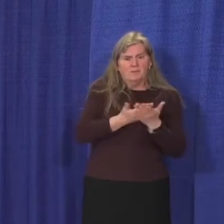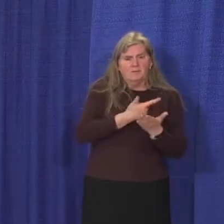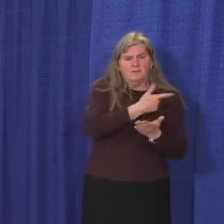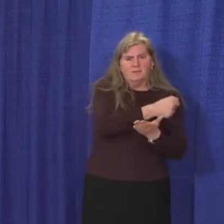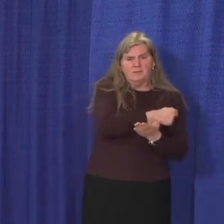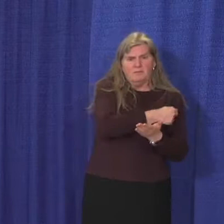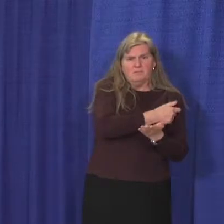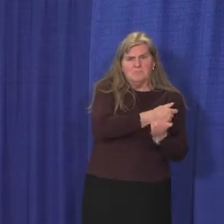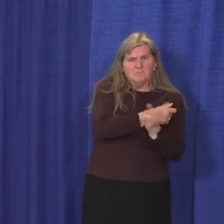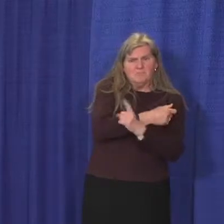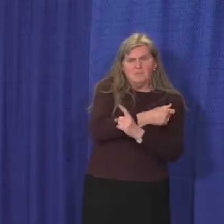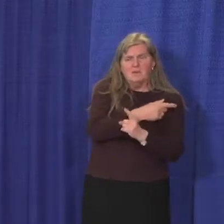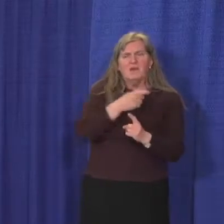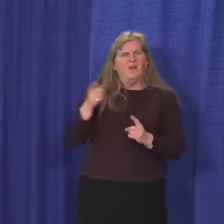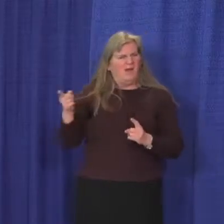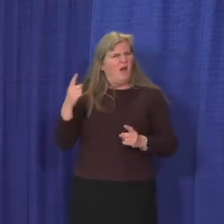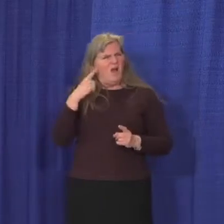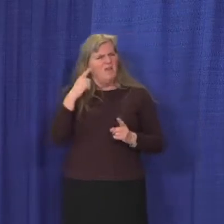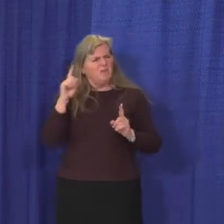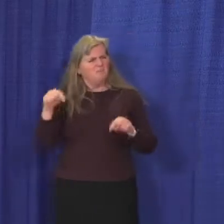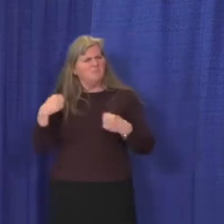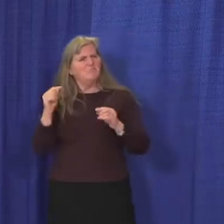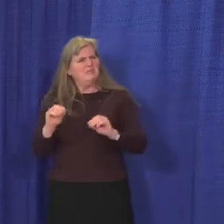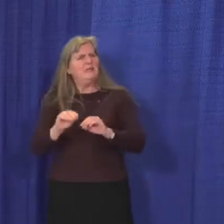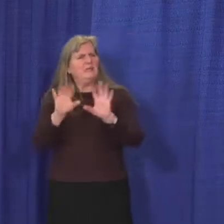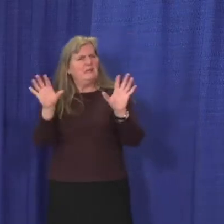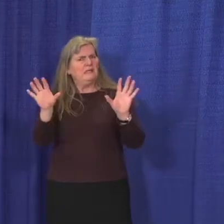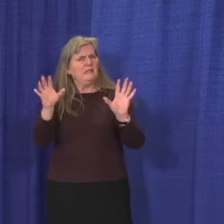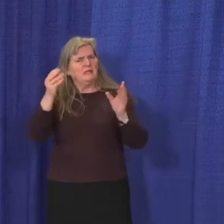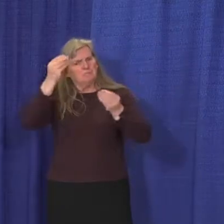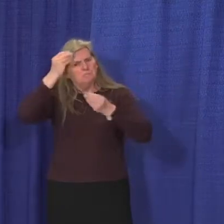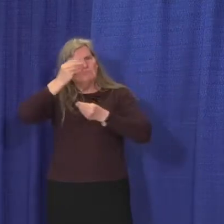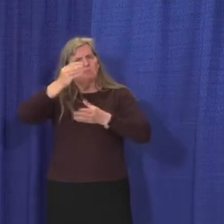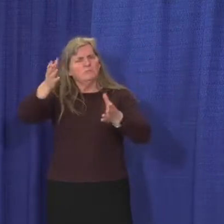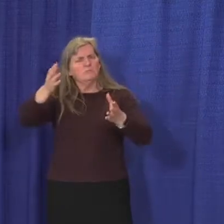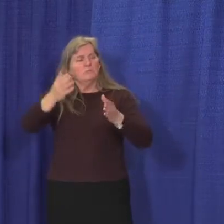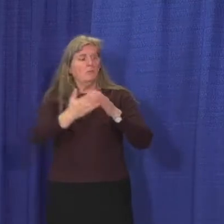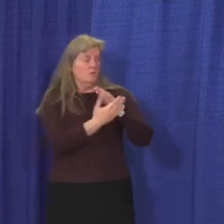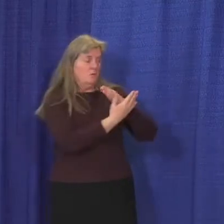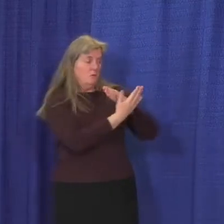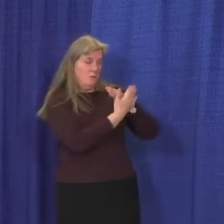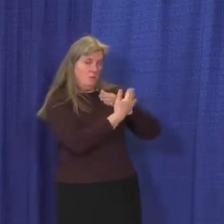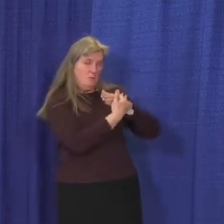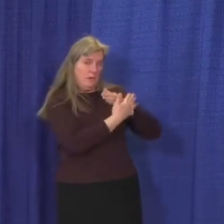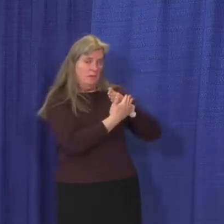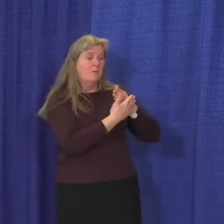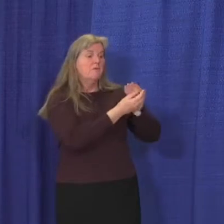program? I think we've been very clear that once a recommendation gets